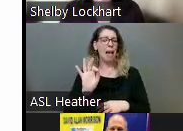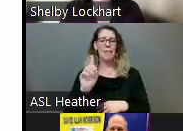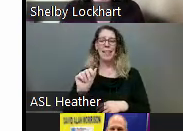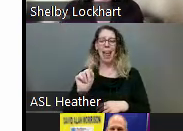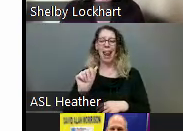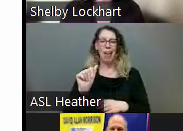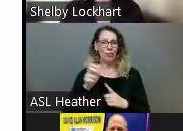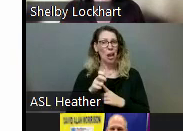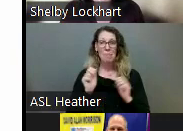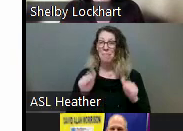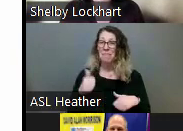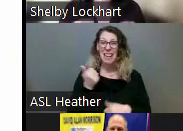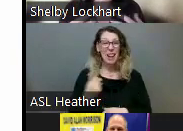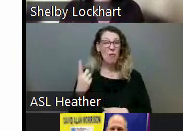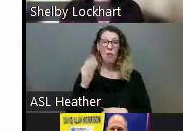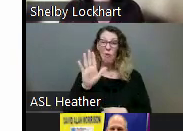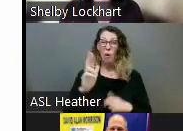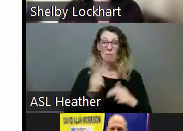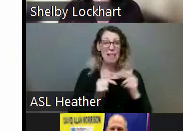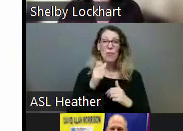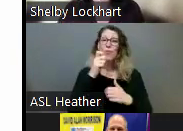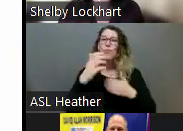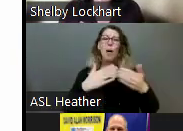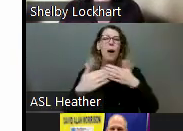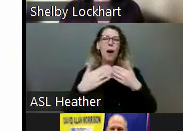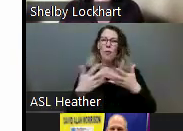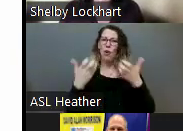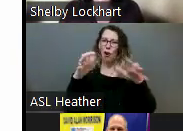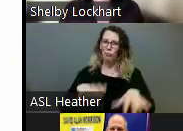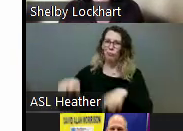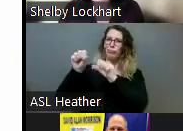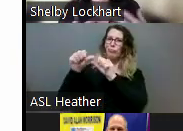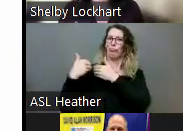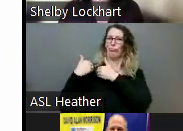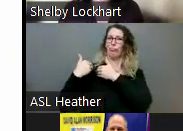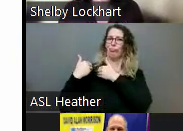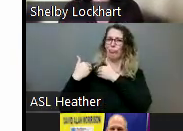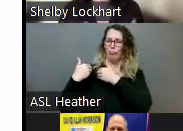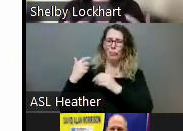can be anybody in your building - whoever really wants to take on that role. Build their capacity,